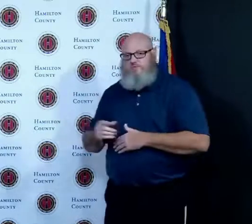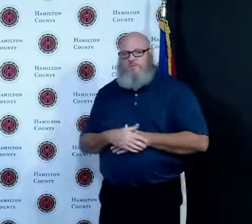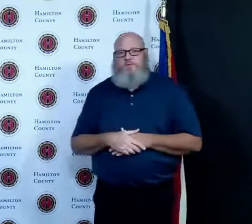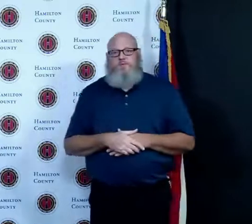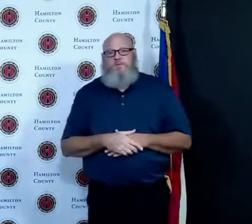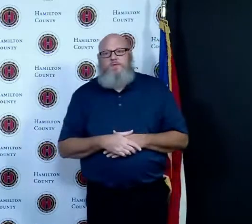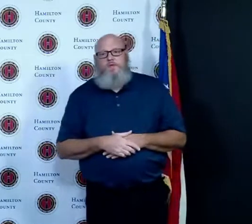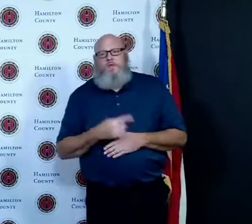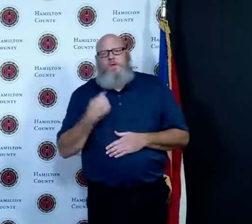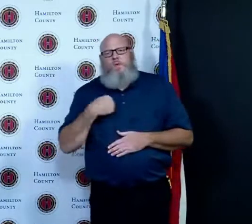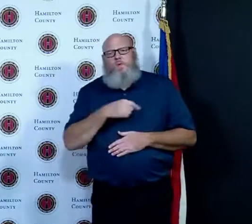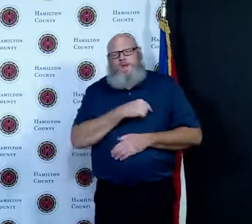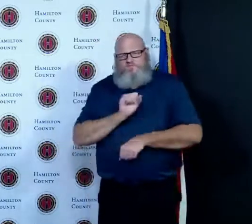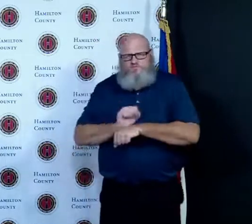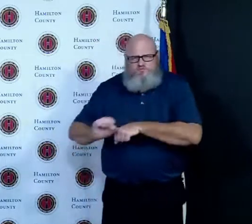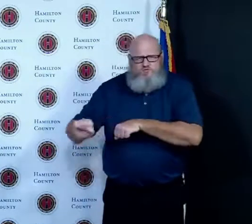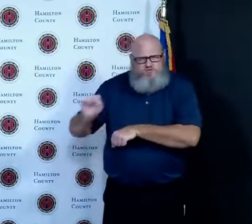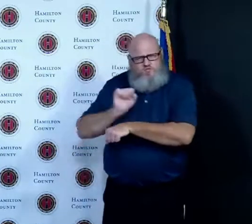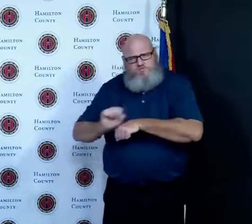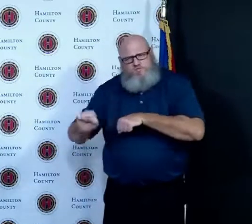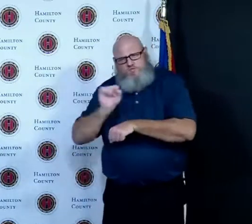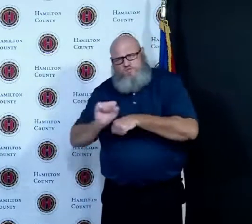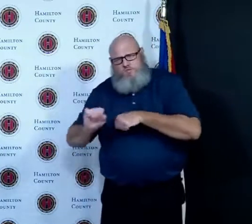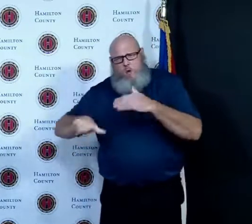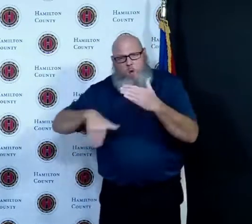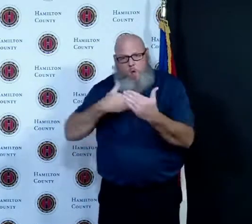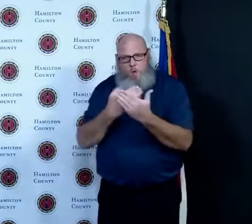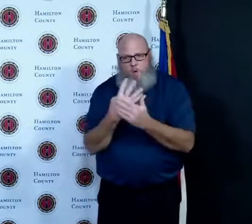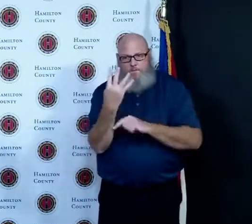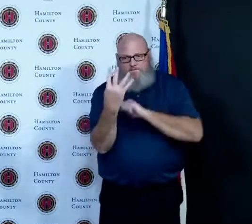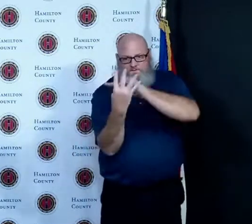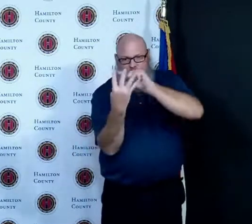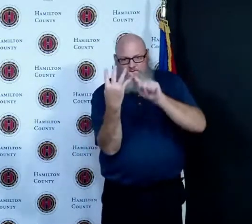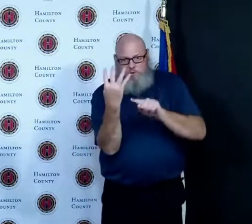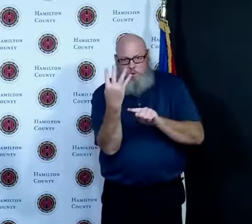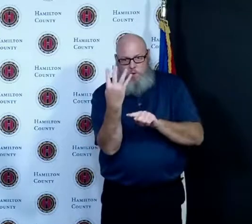four health districts in Hamilton County I am personally in touch with all four Health Directors